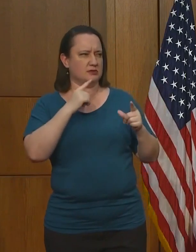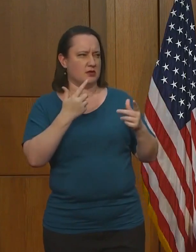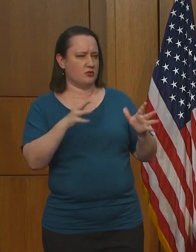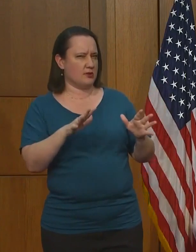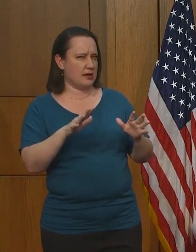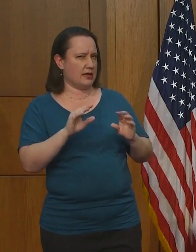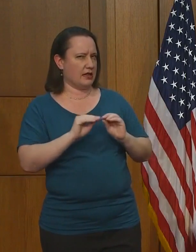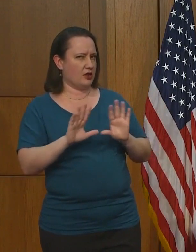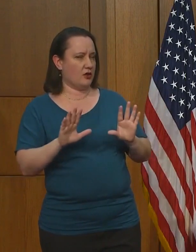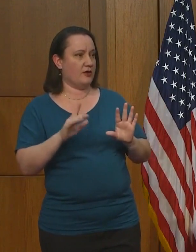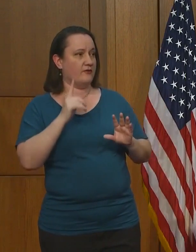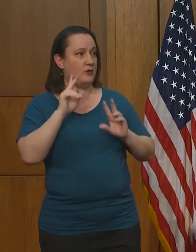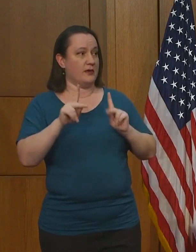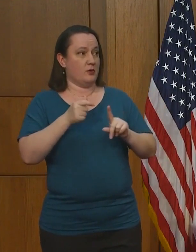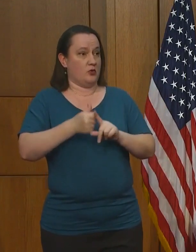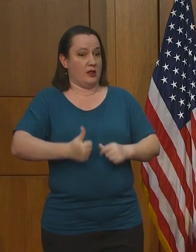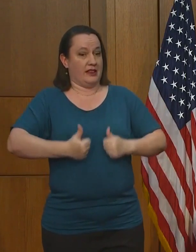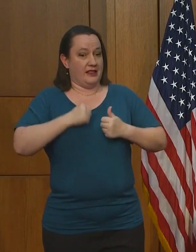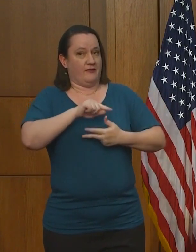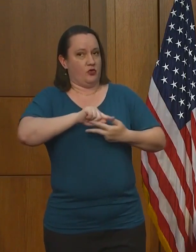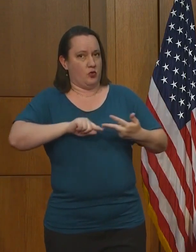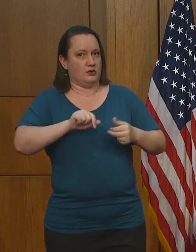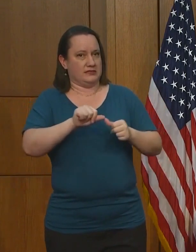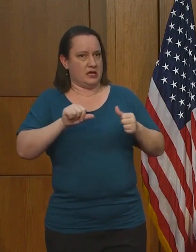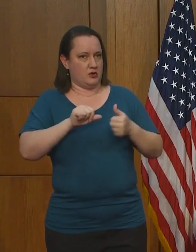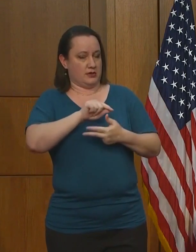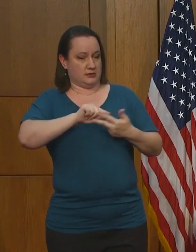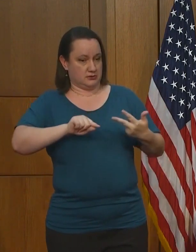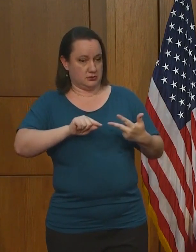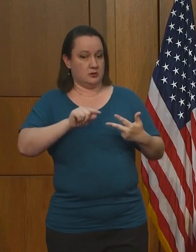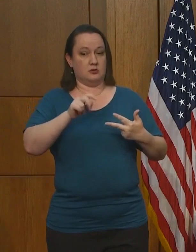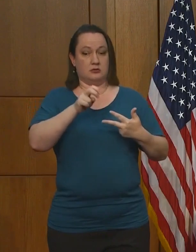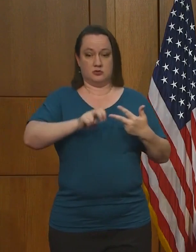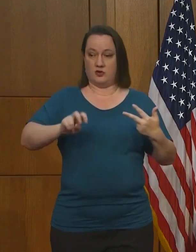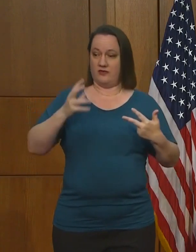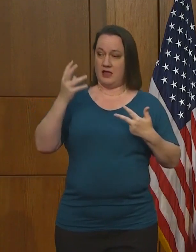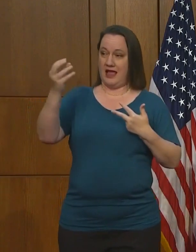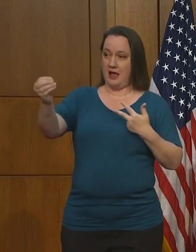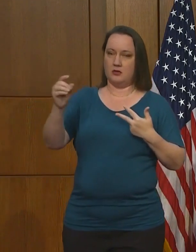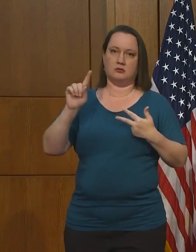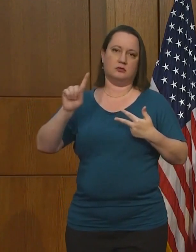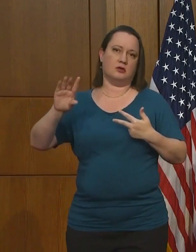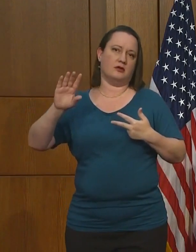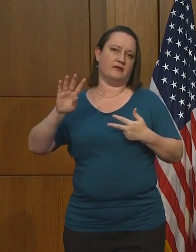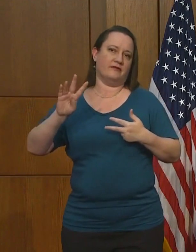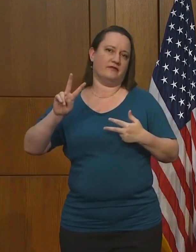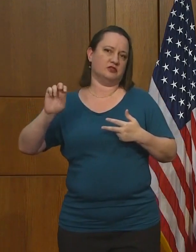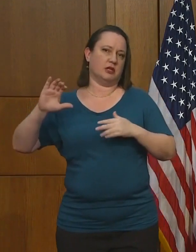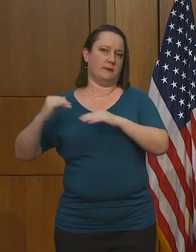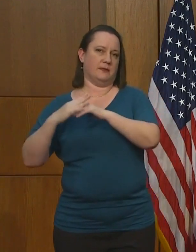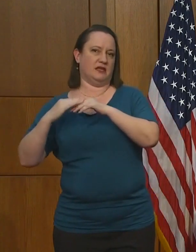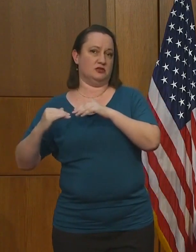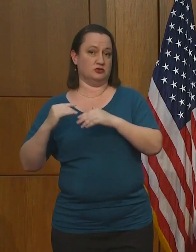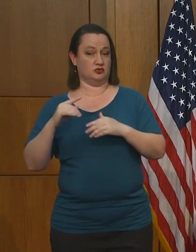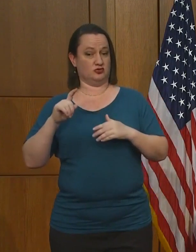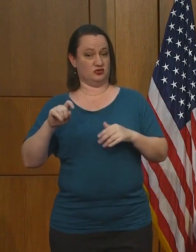IN THOSE PARTICULAR AREAS. AND MAYBE USE THAT THIS BUT JUST TO BE CLEAR THINK PEOPLE THAT LIVE IN RICHMOND THAT NORTHERN